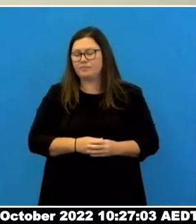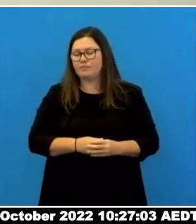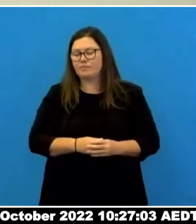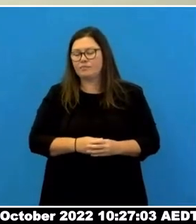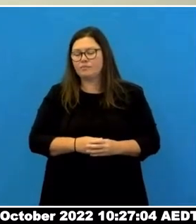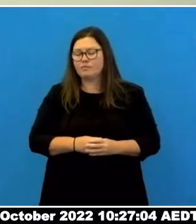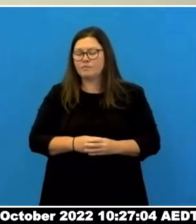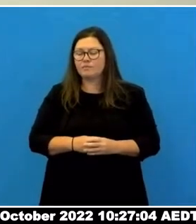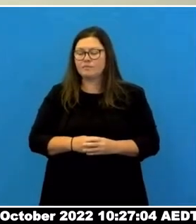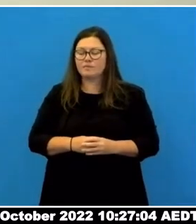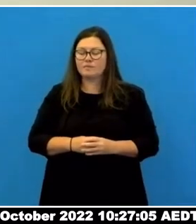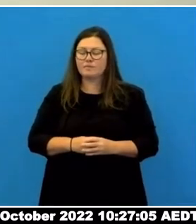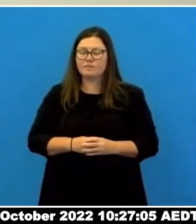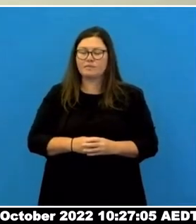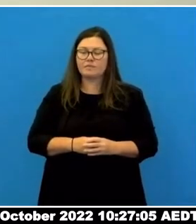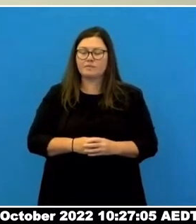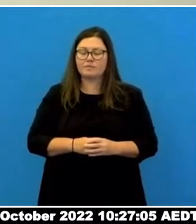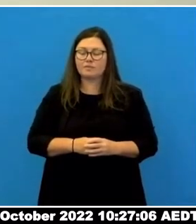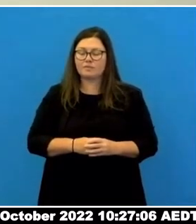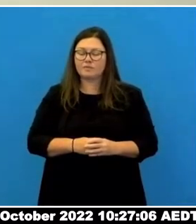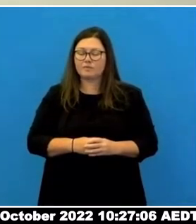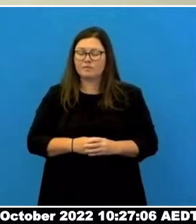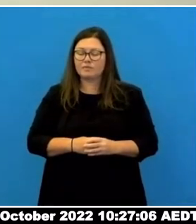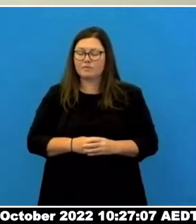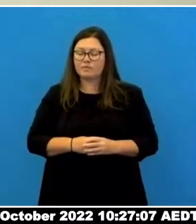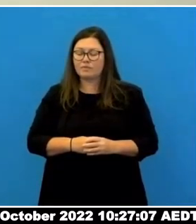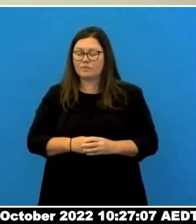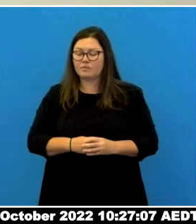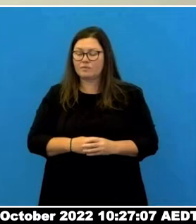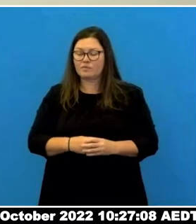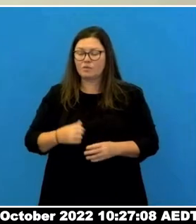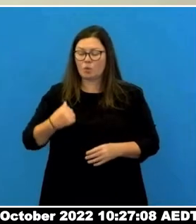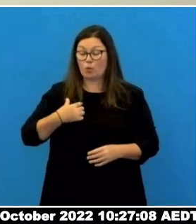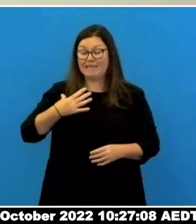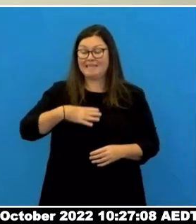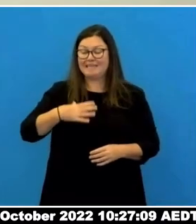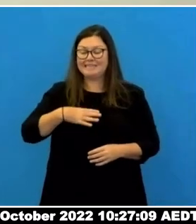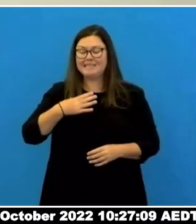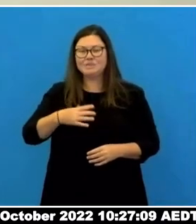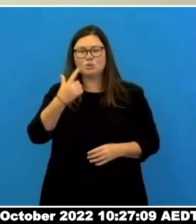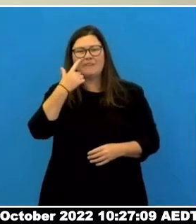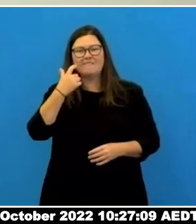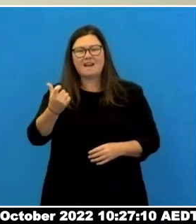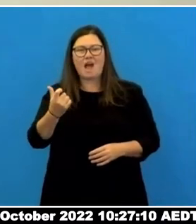So, there is a mechanism that we use in the work that we do that you can't be what you can't see.